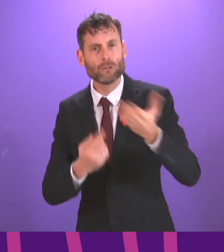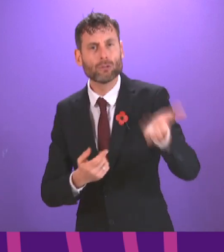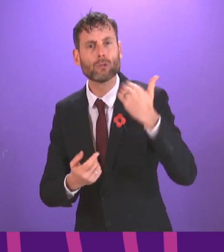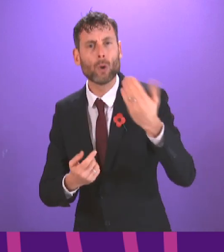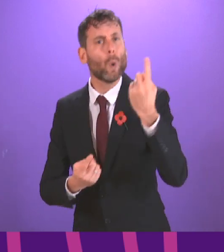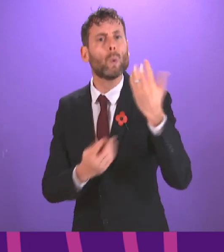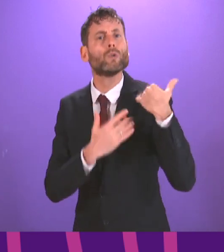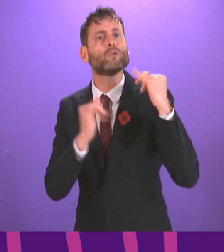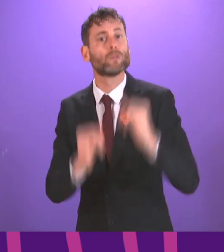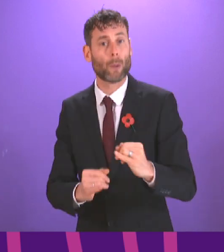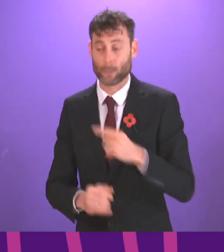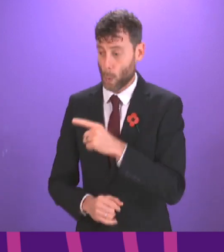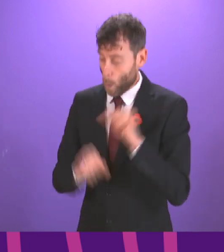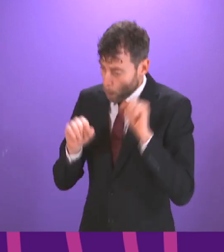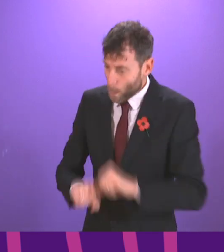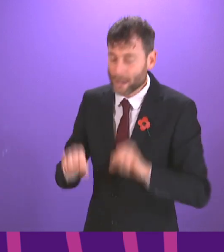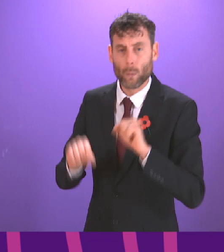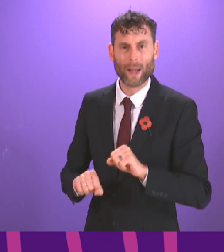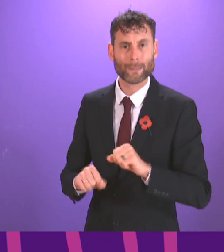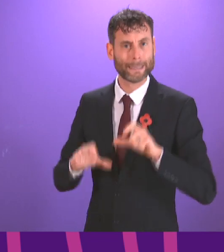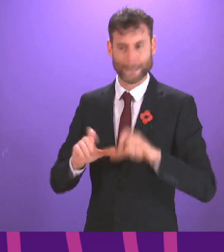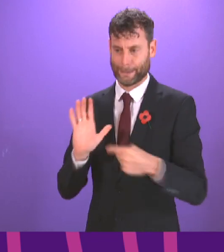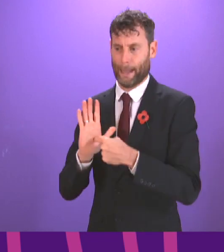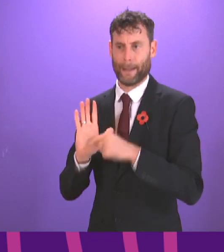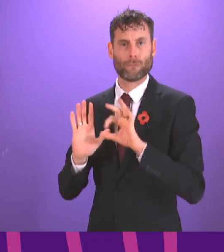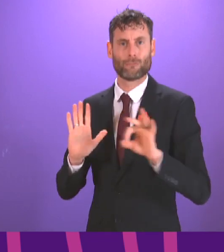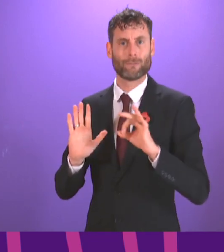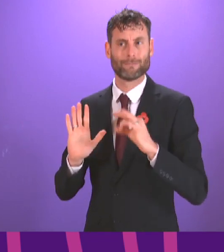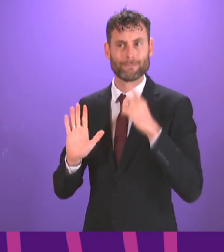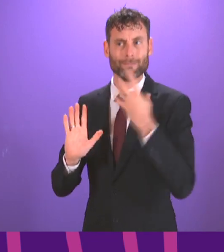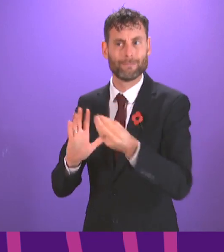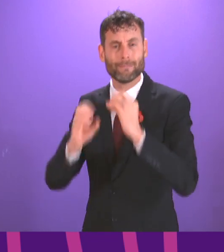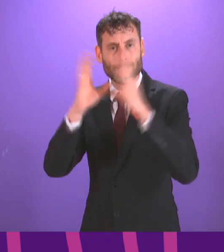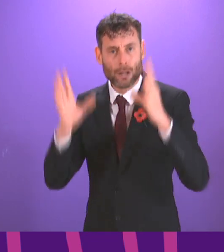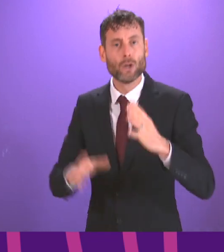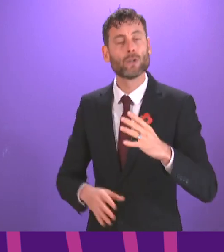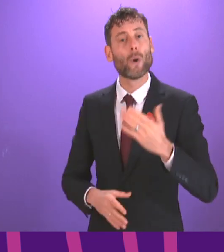Minister give those families the respect that they deserve and order Public Health Scotland to go back and fill in the blanks?